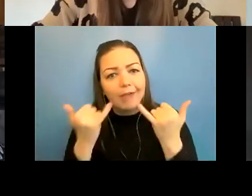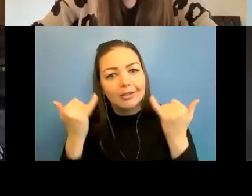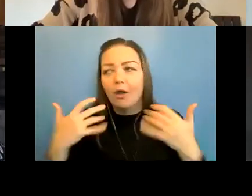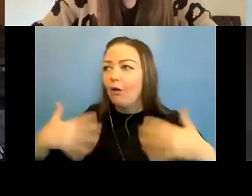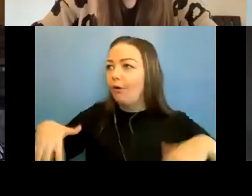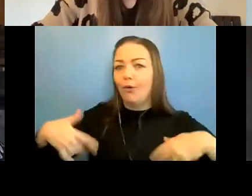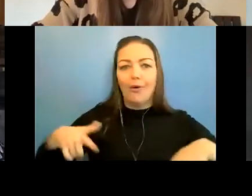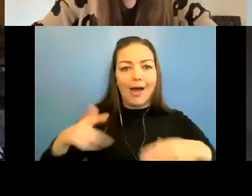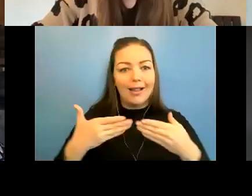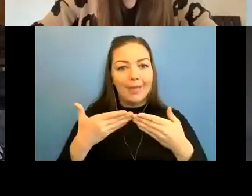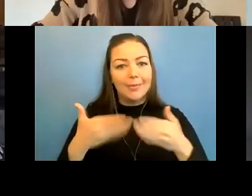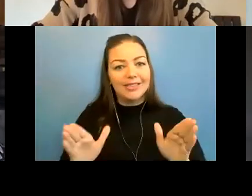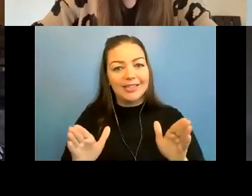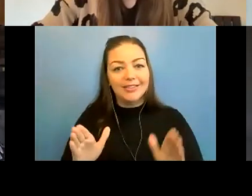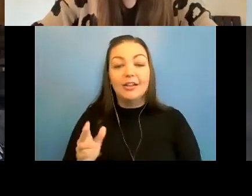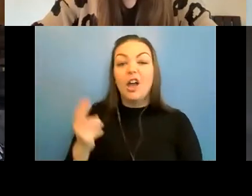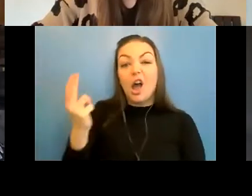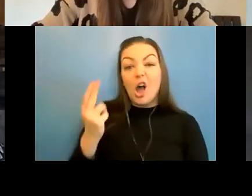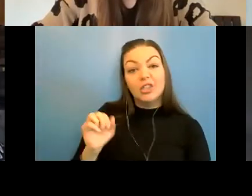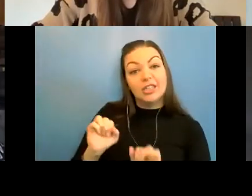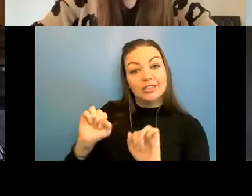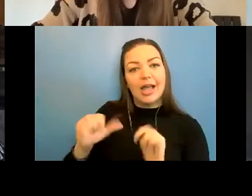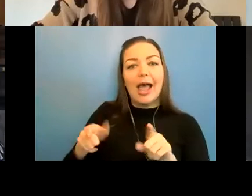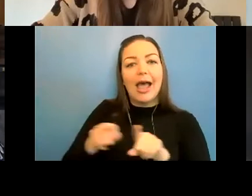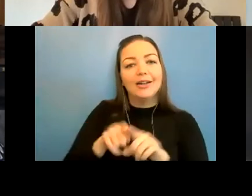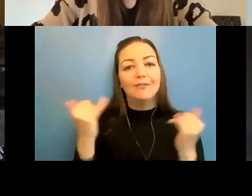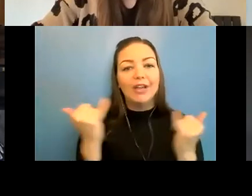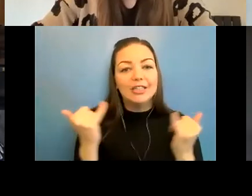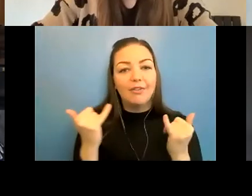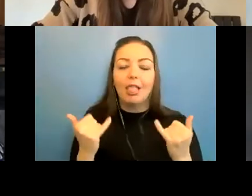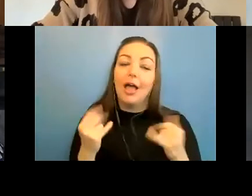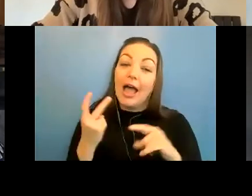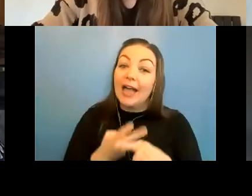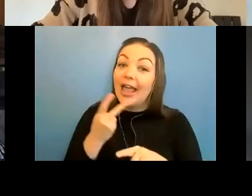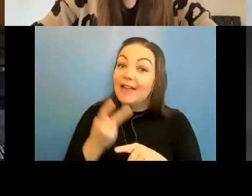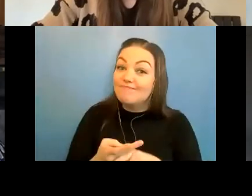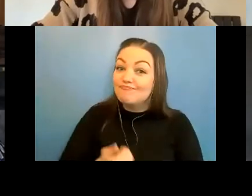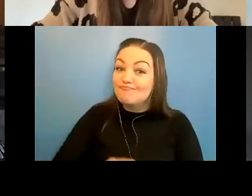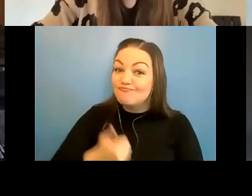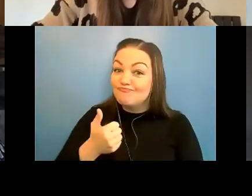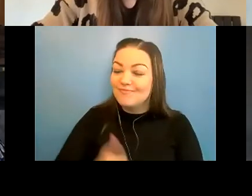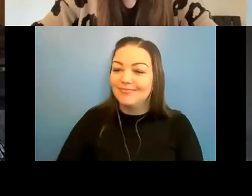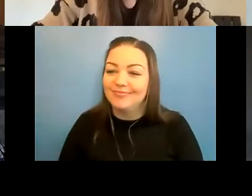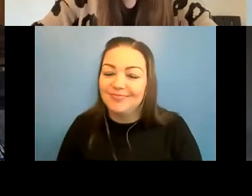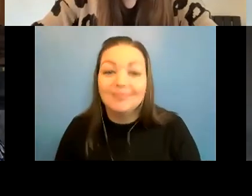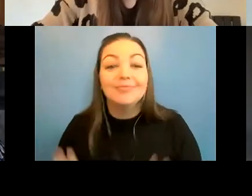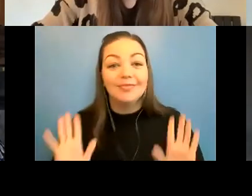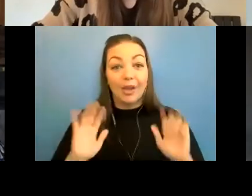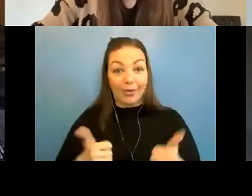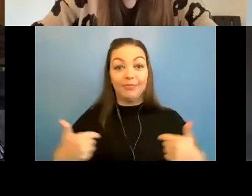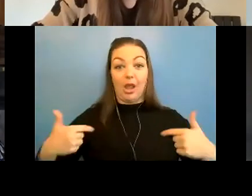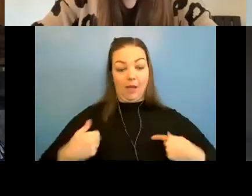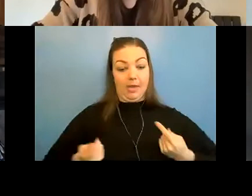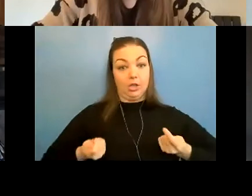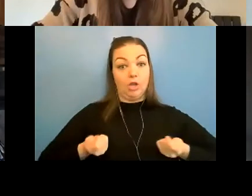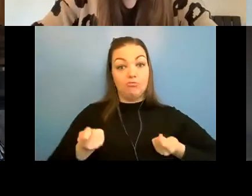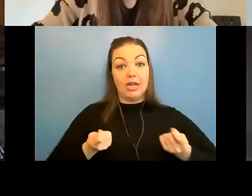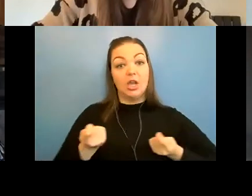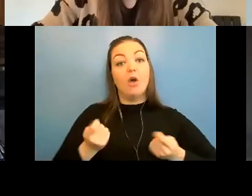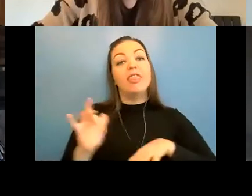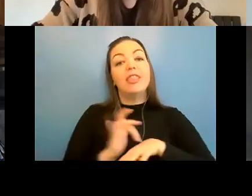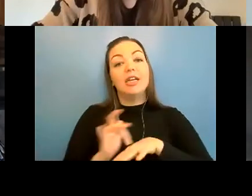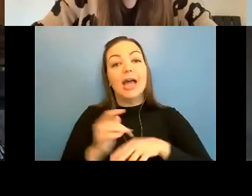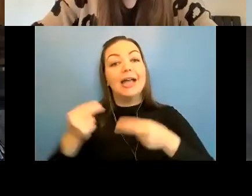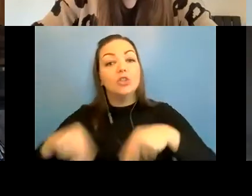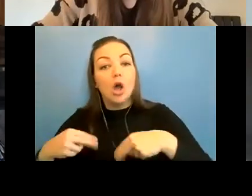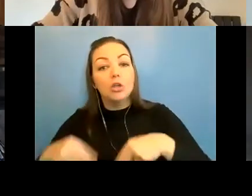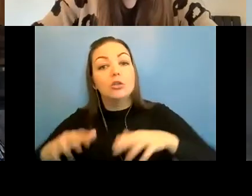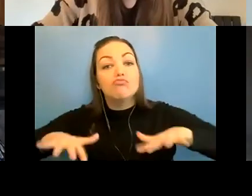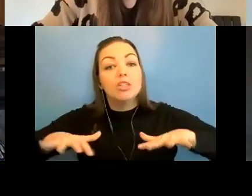David Shrigley T-shirt which says "don't make me angry" which is impossible today because I am ridiculously excited that we are finally here together, albeit in 2D, celebrating